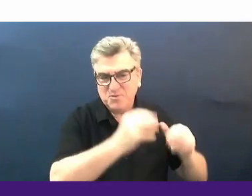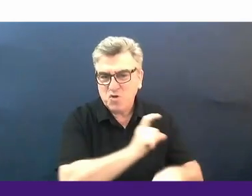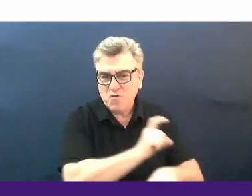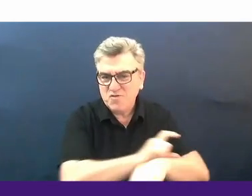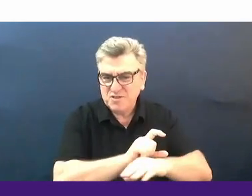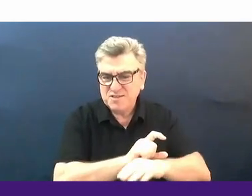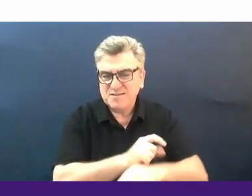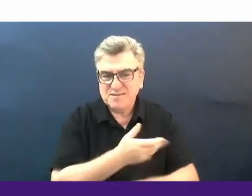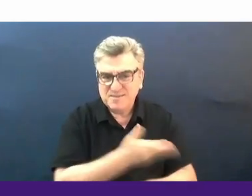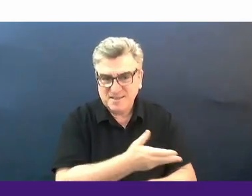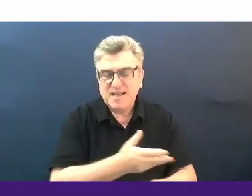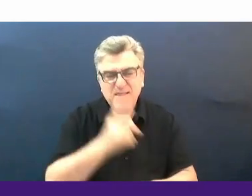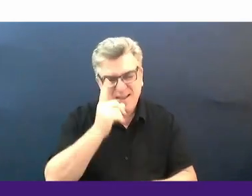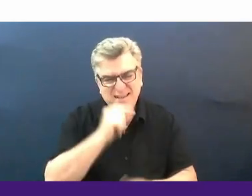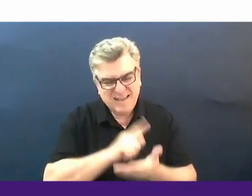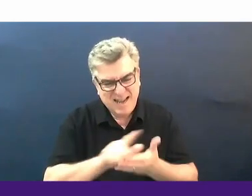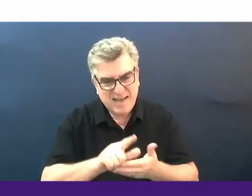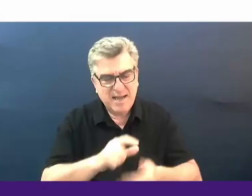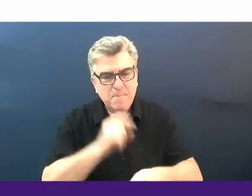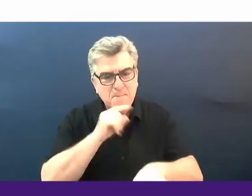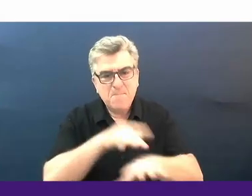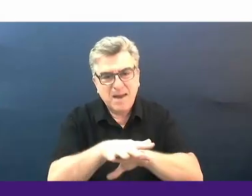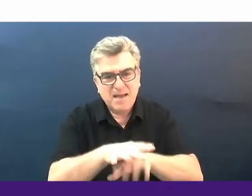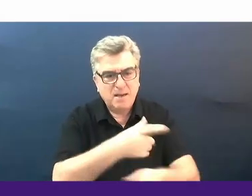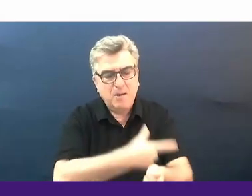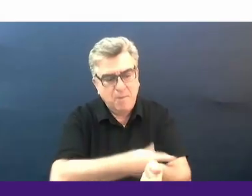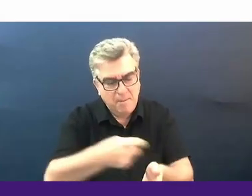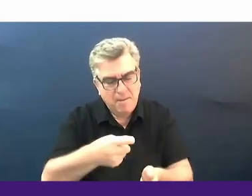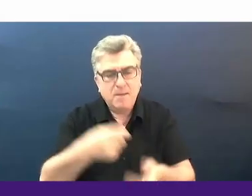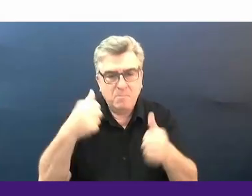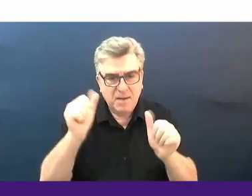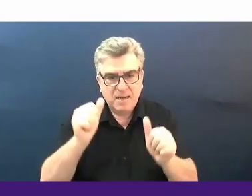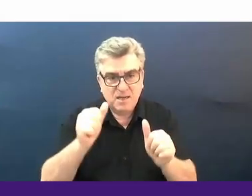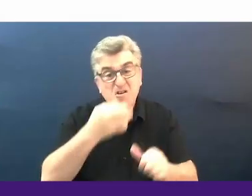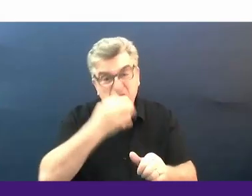We did try a couple of times to take bloods for Sally, but she really struggled with the